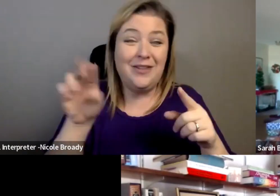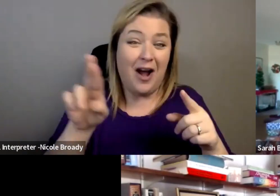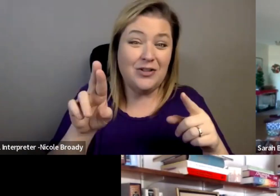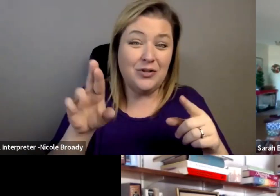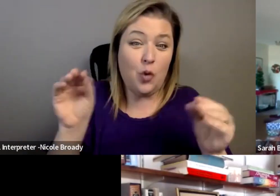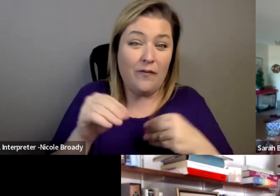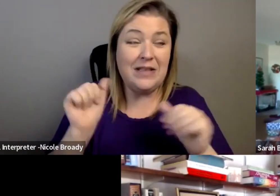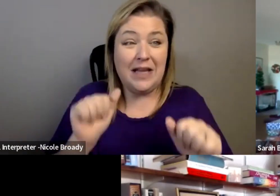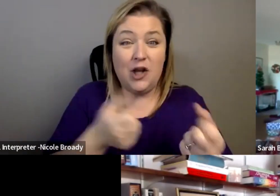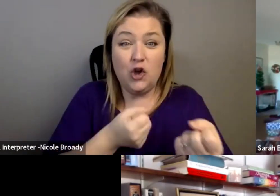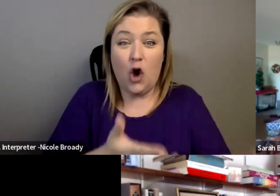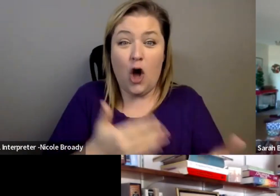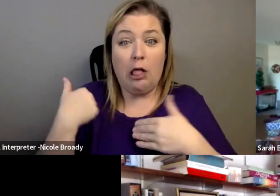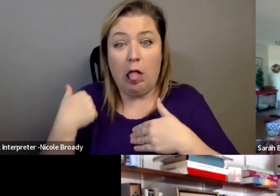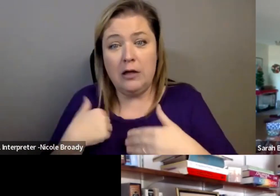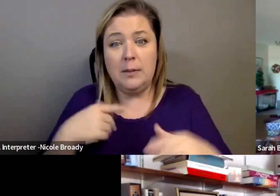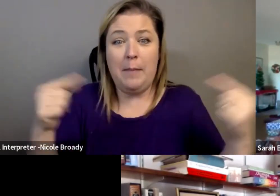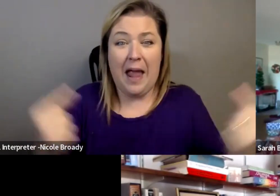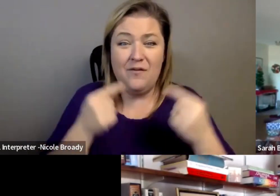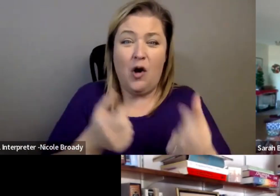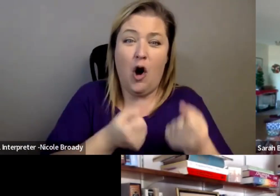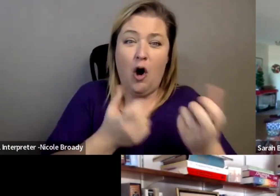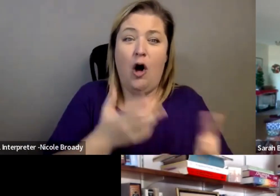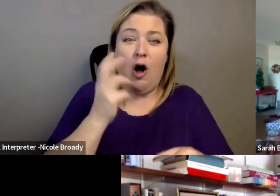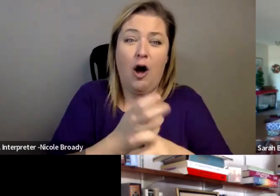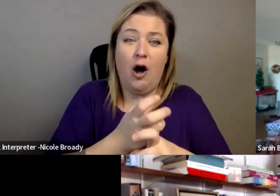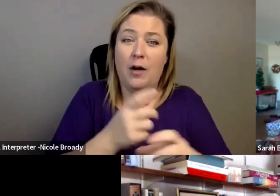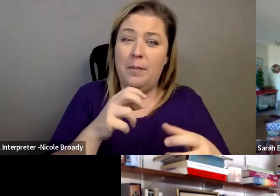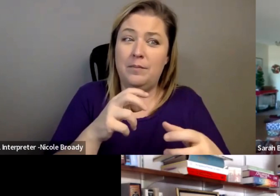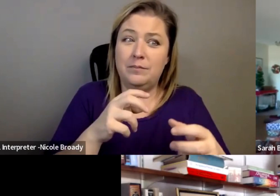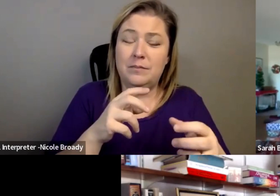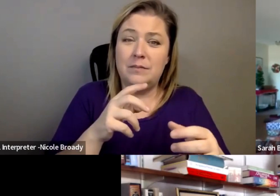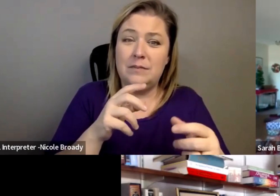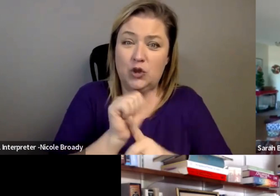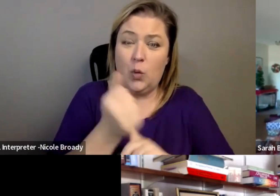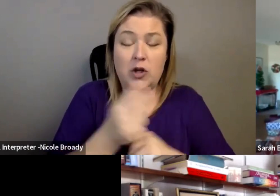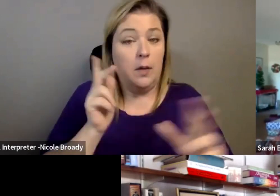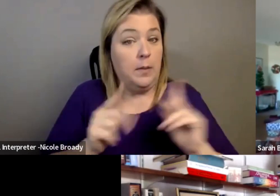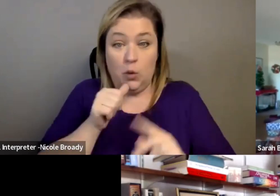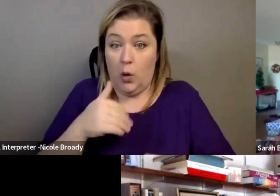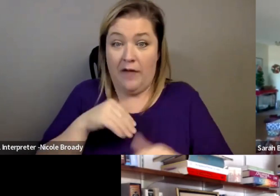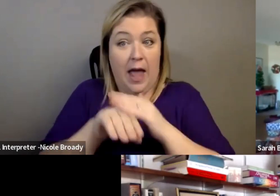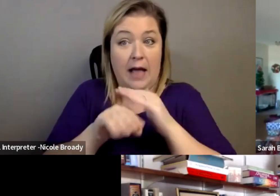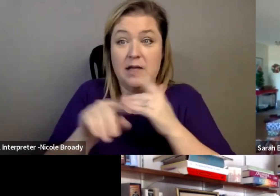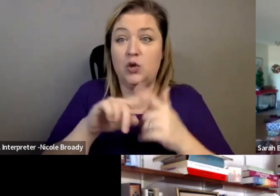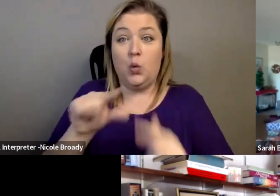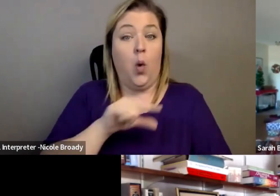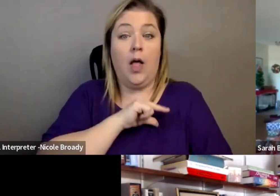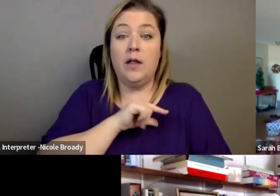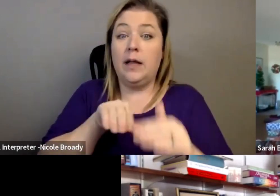even painful. And, you know, people don't have access to quality, accessible, reliable